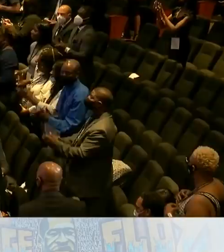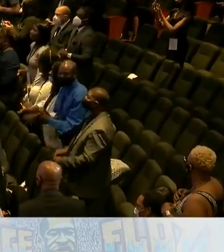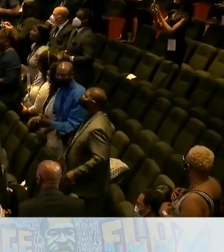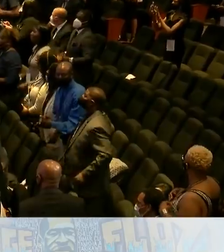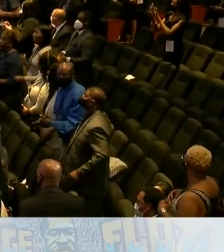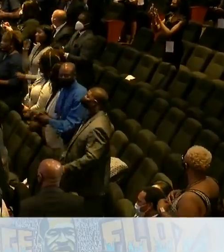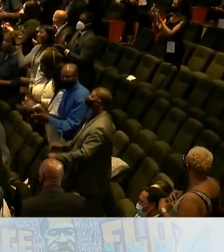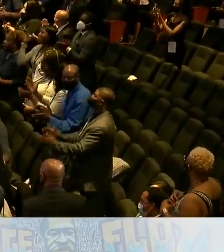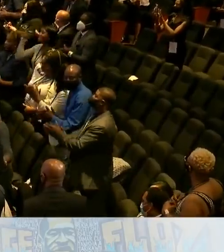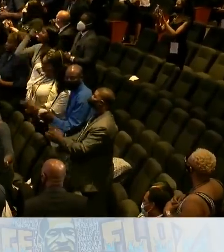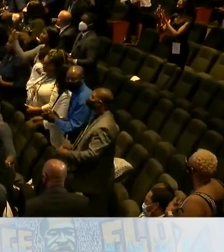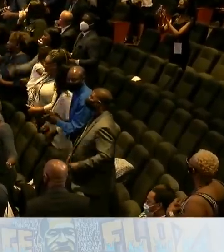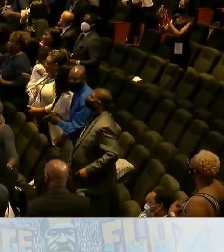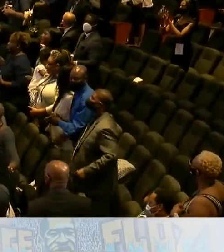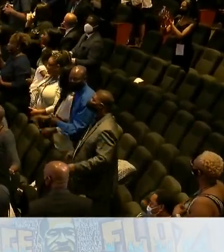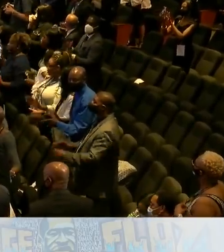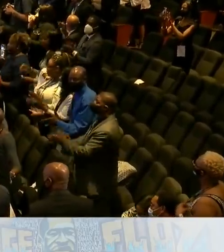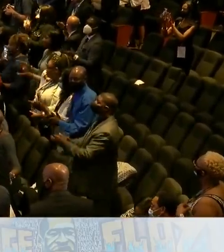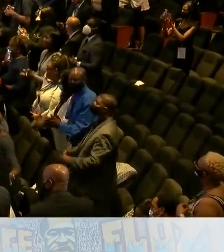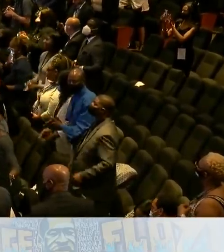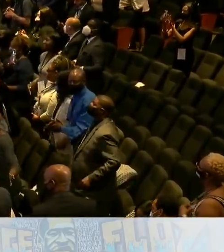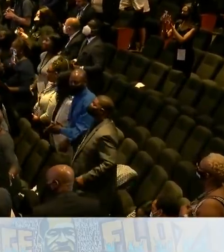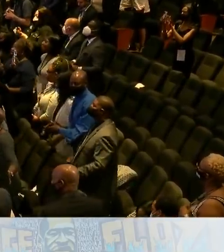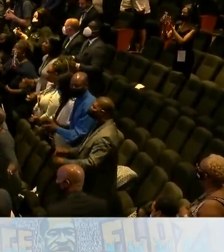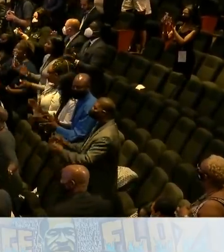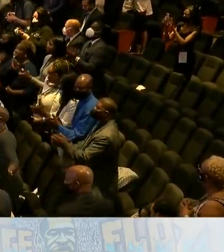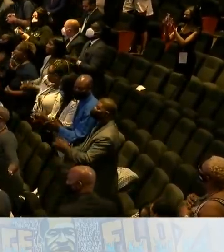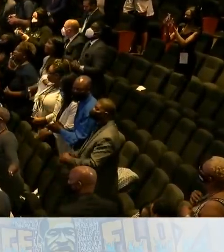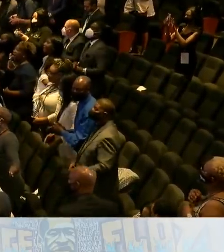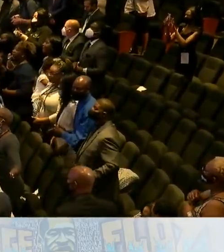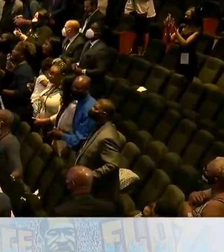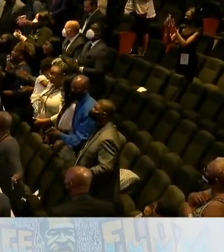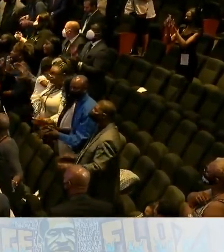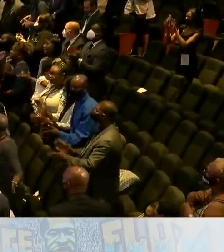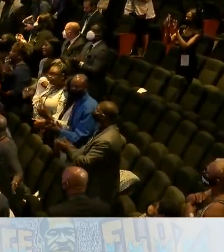GOD OUR HEALER. GOD MY DELIVERER.